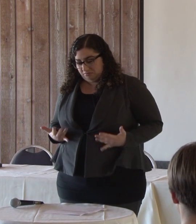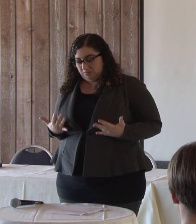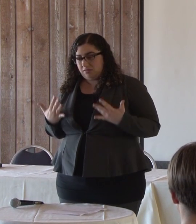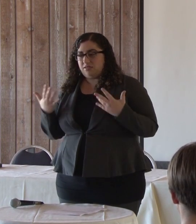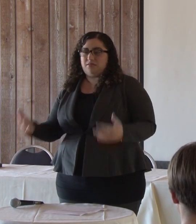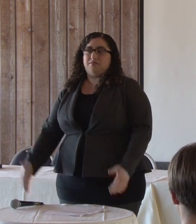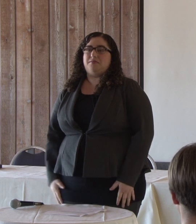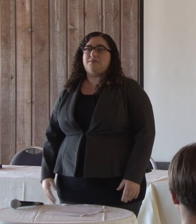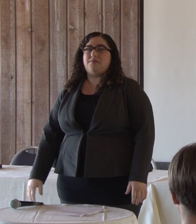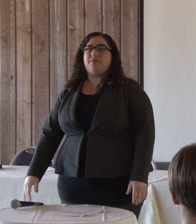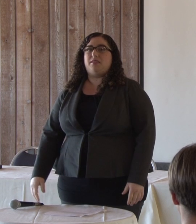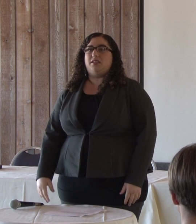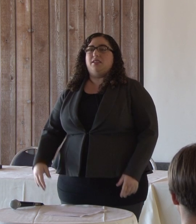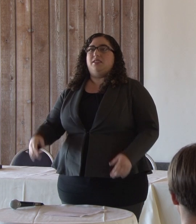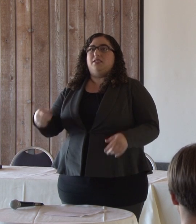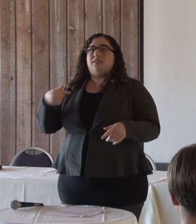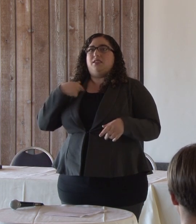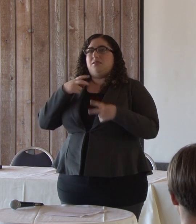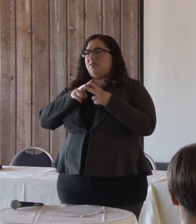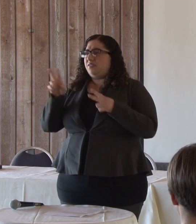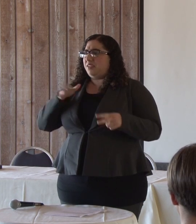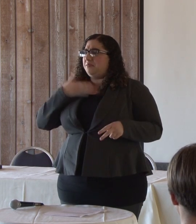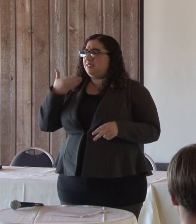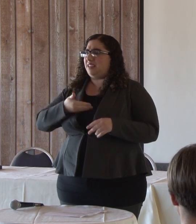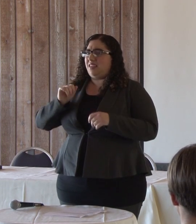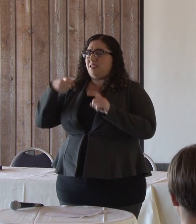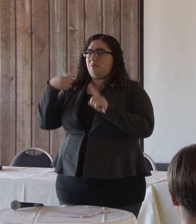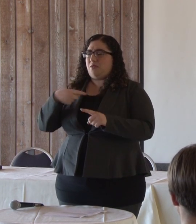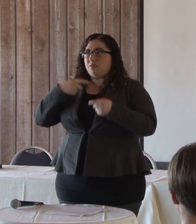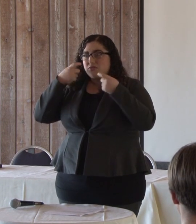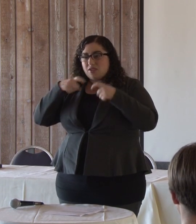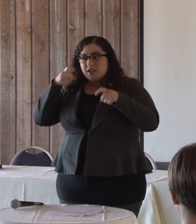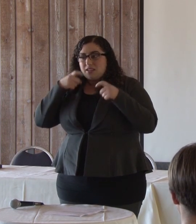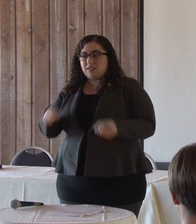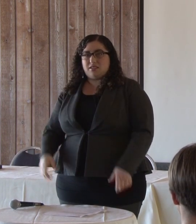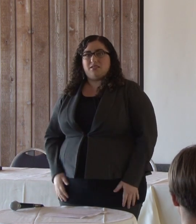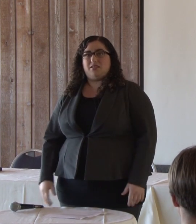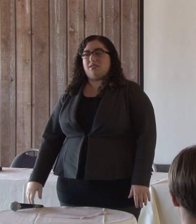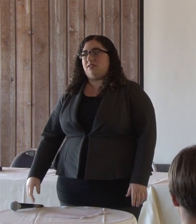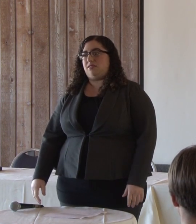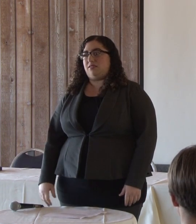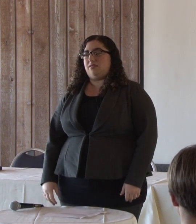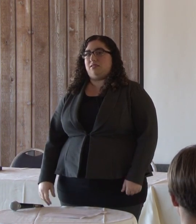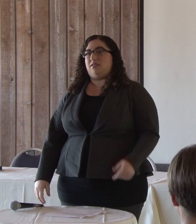was scream. I felt like my body my entire being was on fire